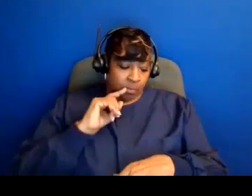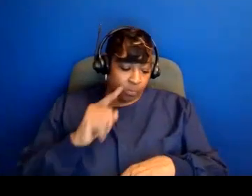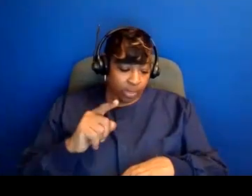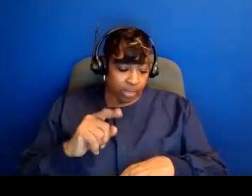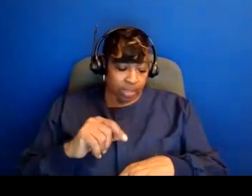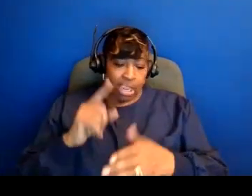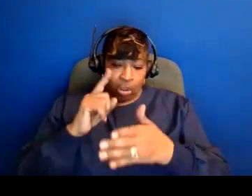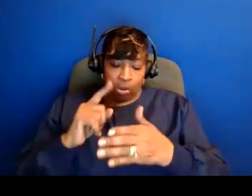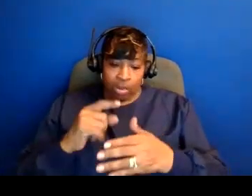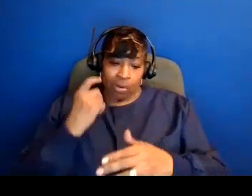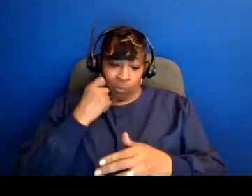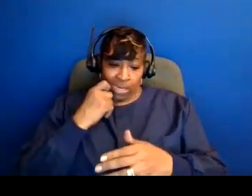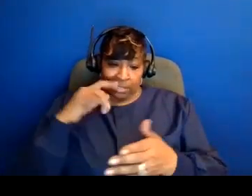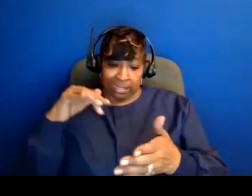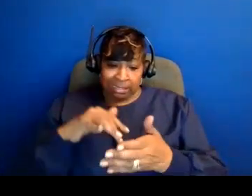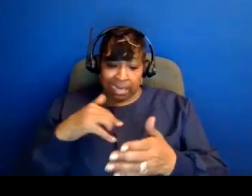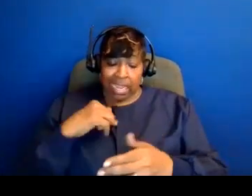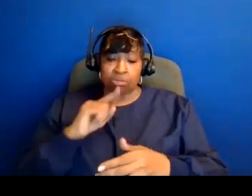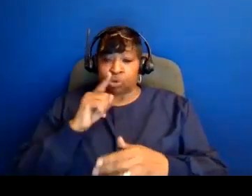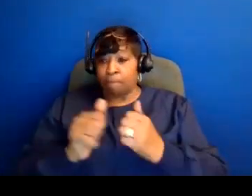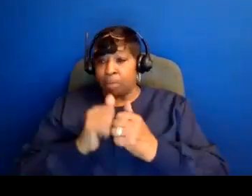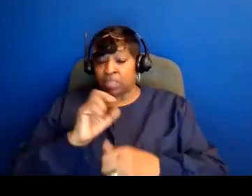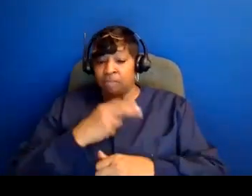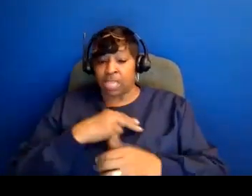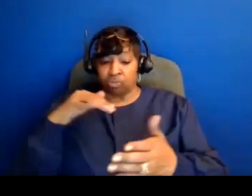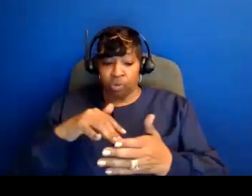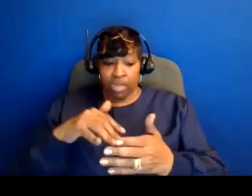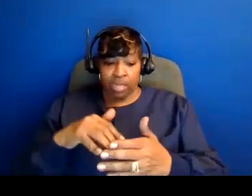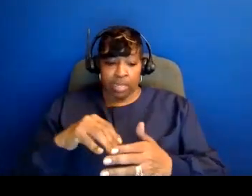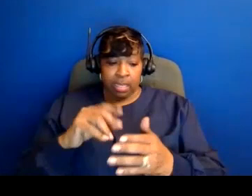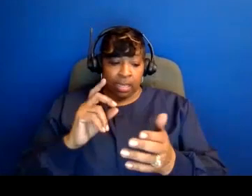lauravanpuymbrouck: They likely do have differences in how they do they interact.